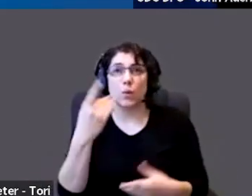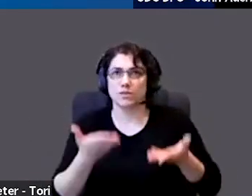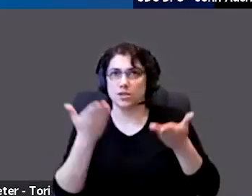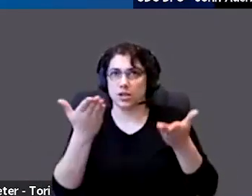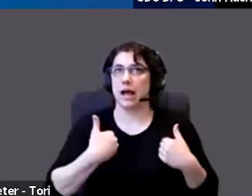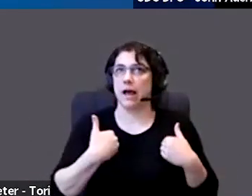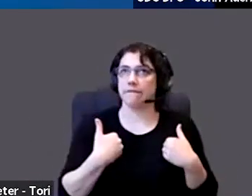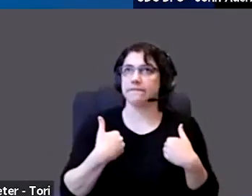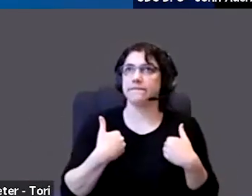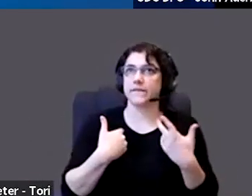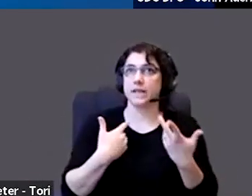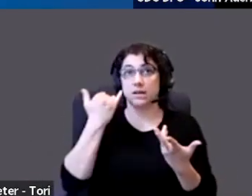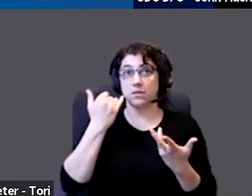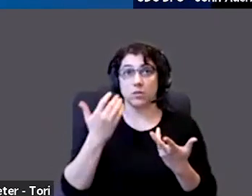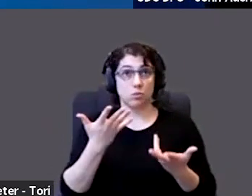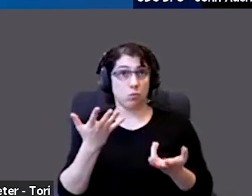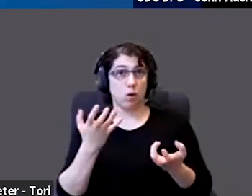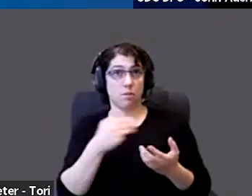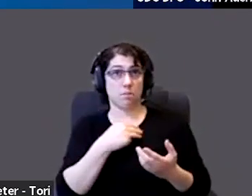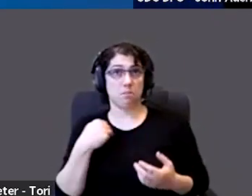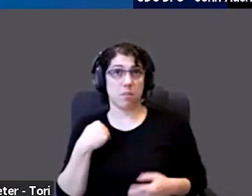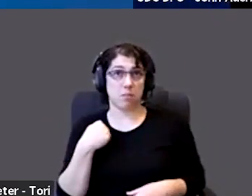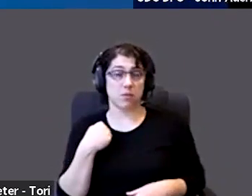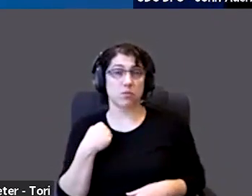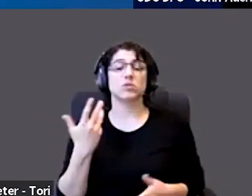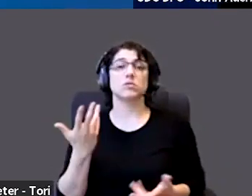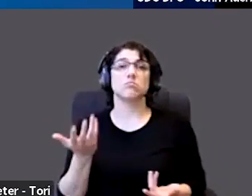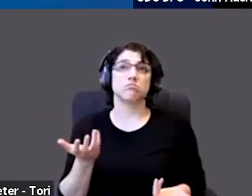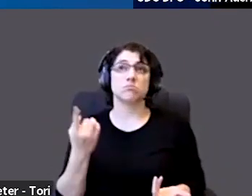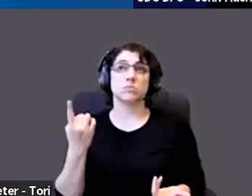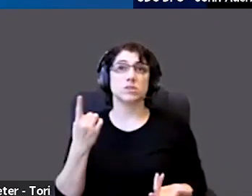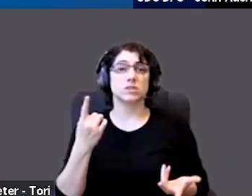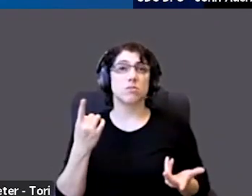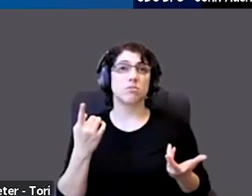if you're looking for members, are someone -- representatives from some